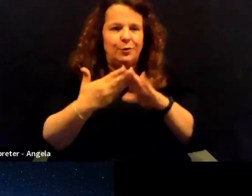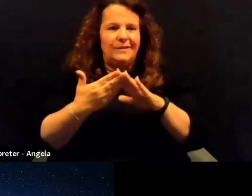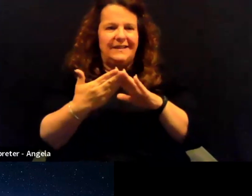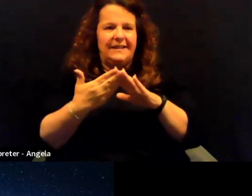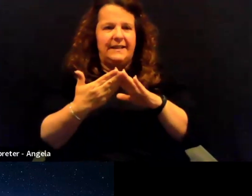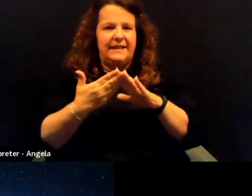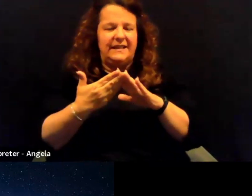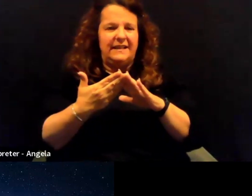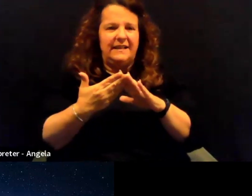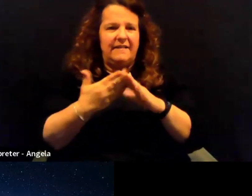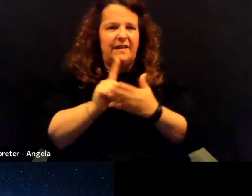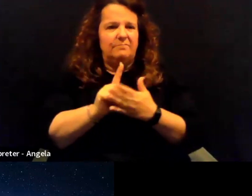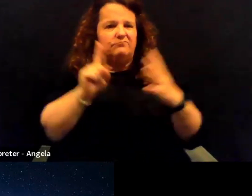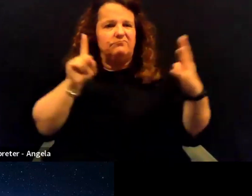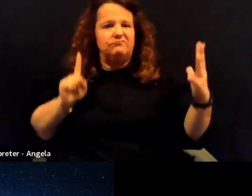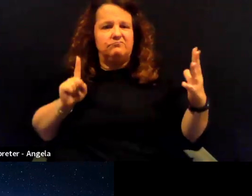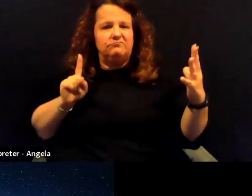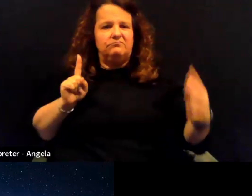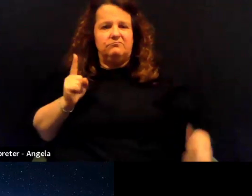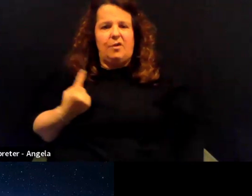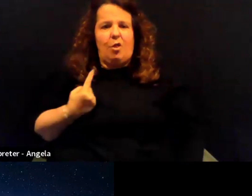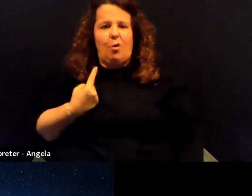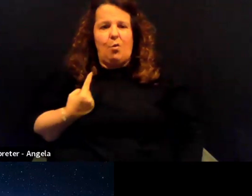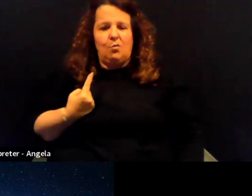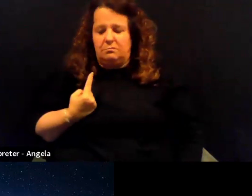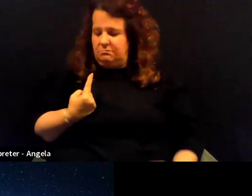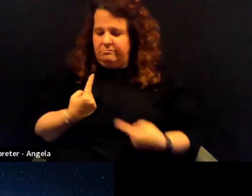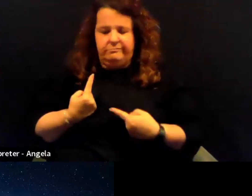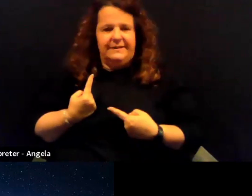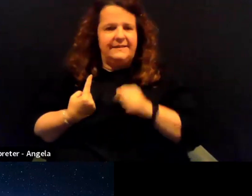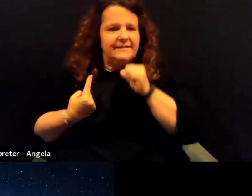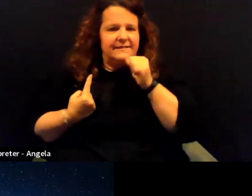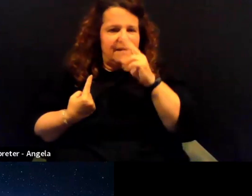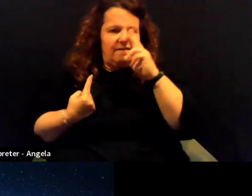are by ourselves, and that's just never fun. Just never.